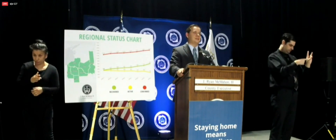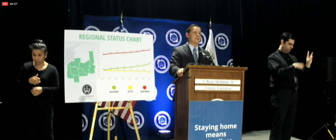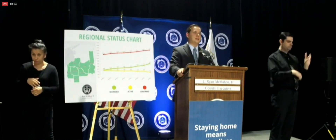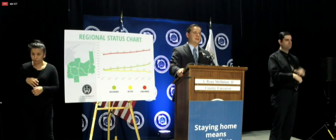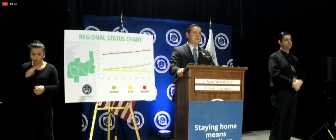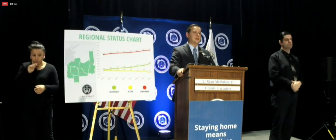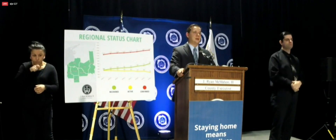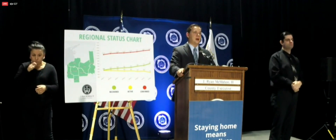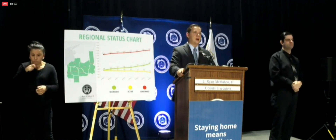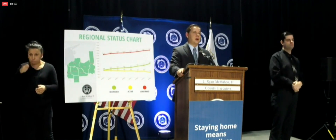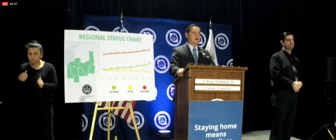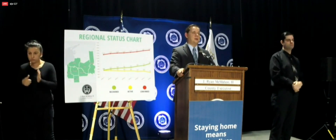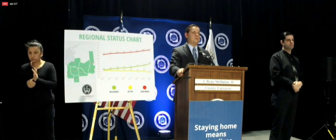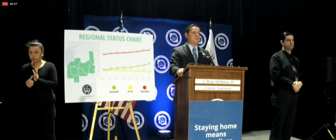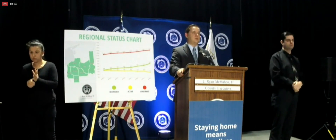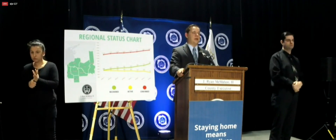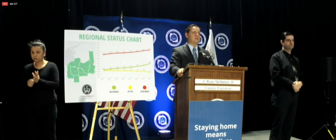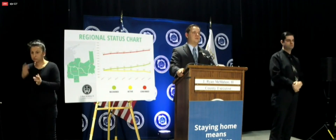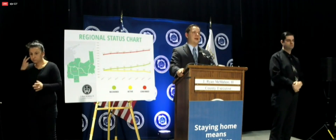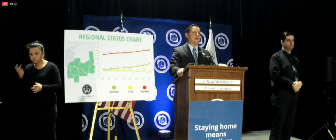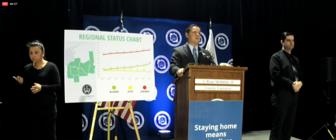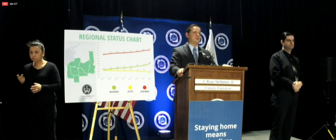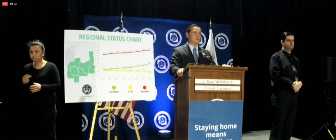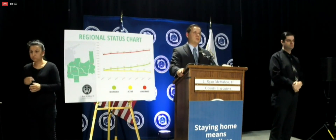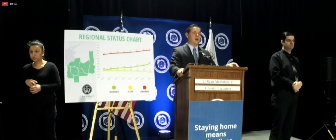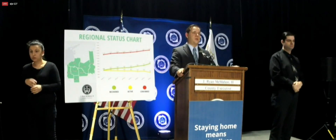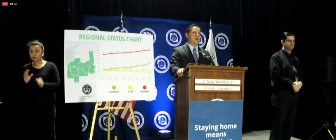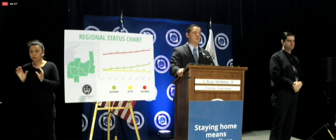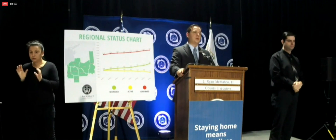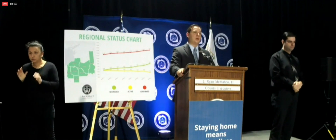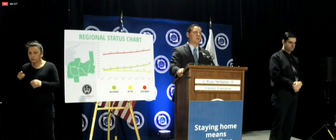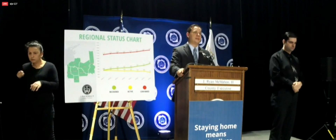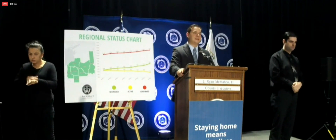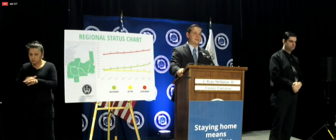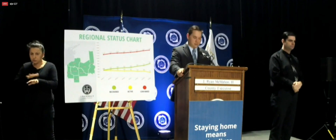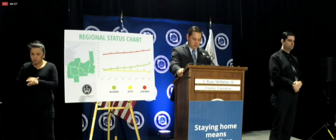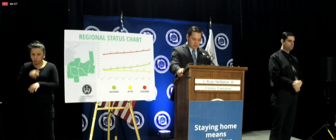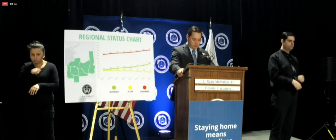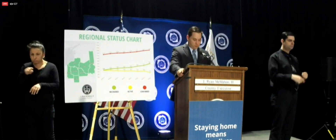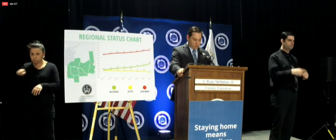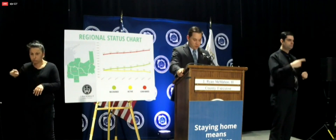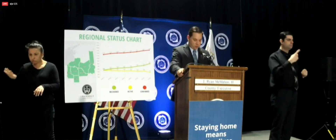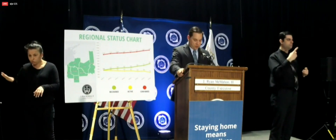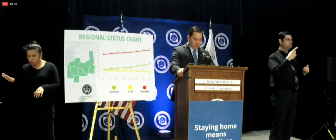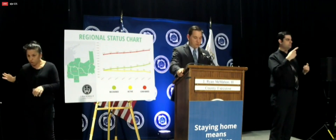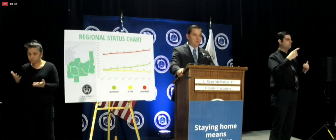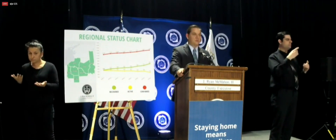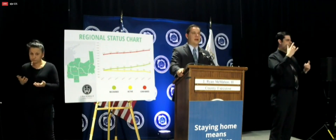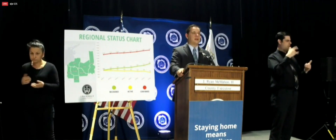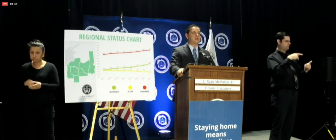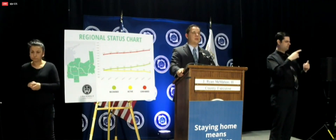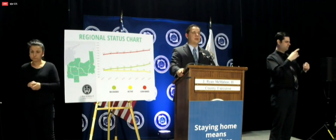AREAS WHERE, WE BELIEVE THAT THERE IS PROBABILITY OF MORE COVID-19 AND TRYING TO FIND INDIVIDUALS THAT OTHERWISE WOULD